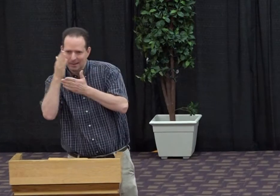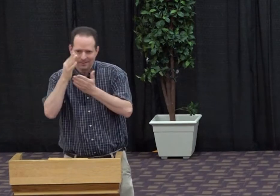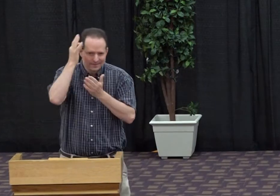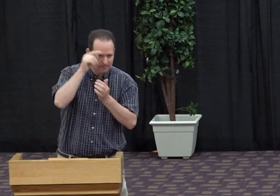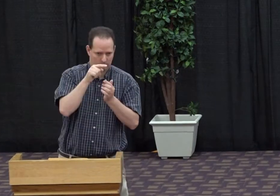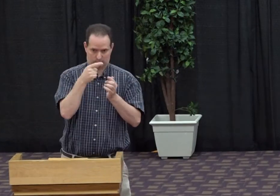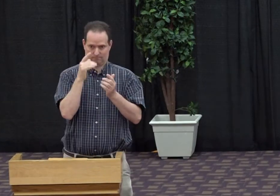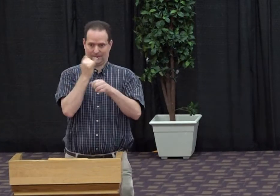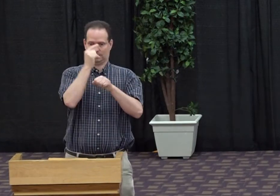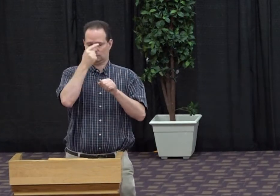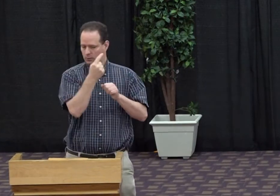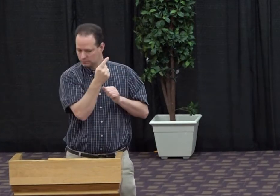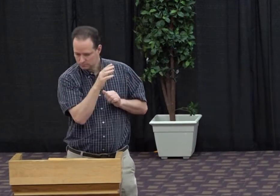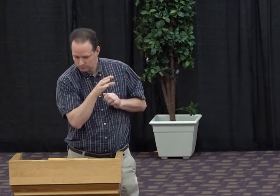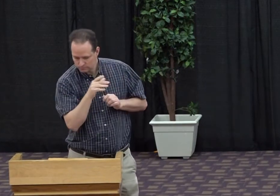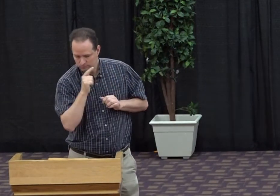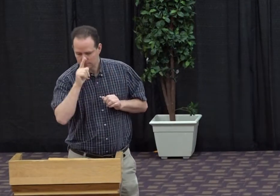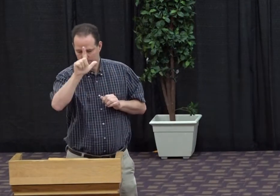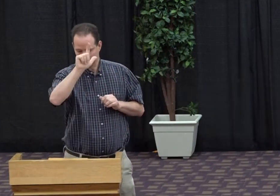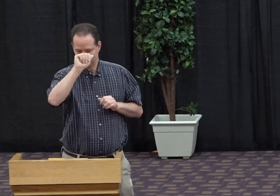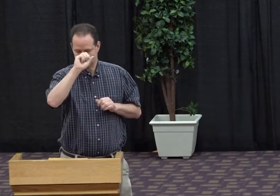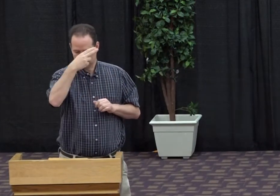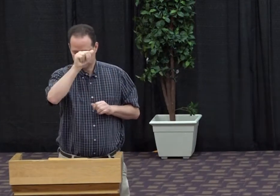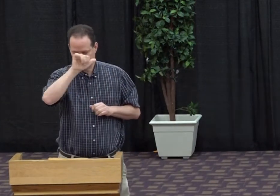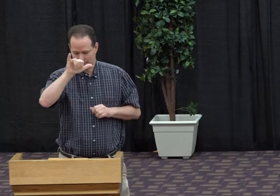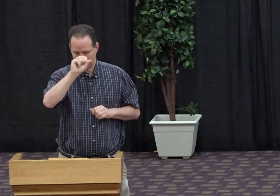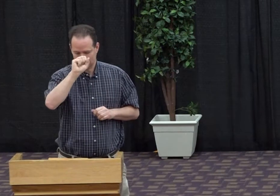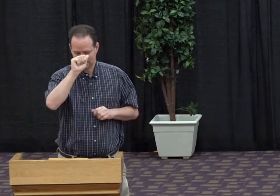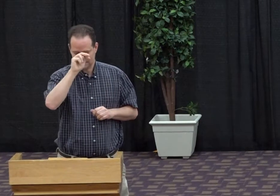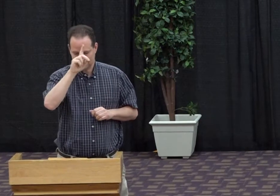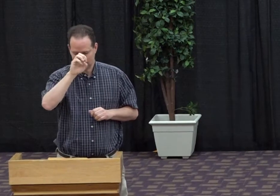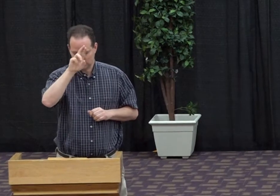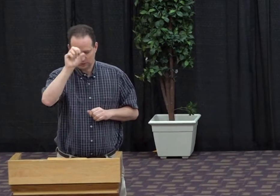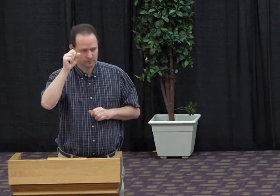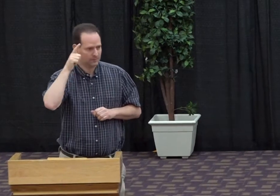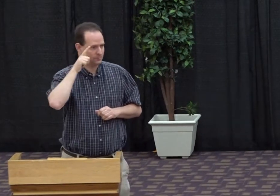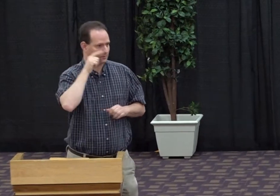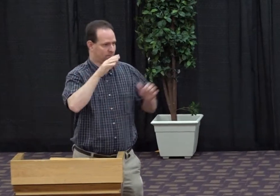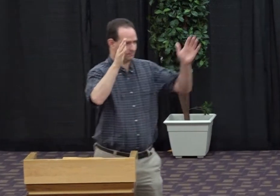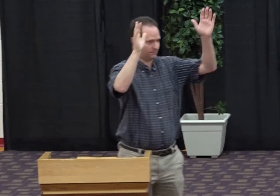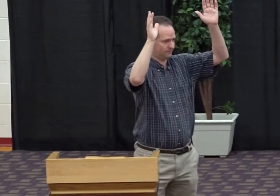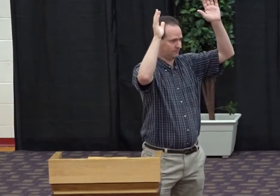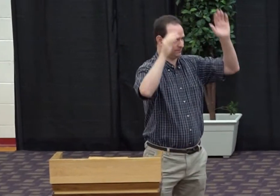It seems like some people were extremely close, but missed it by a hair. And the one that made it was Lashay Sanders.